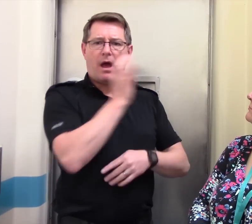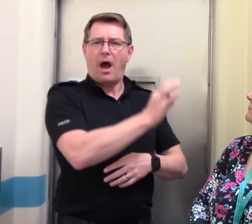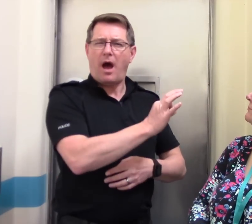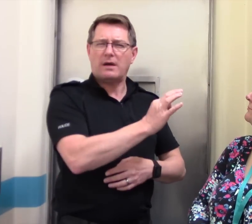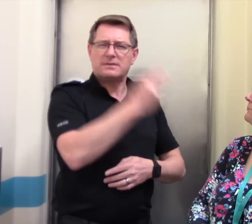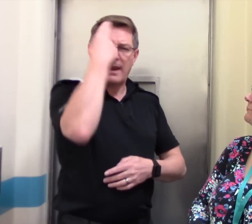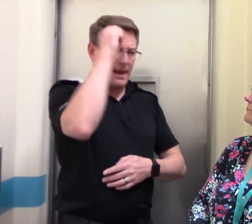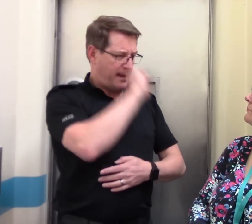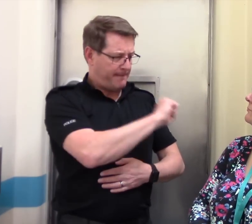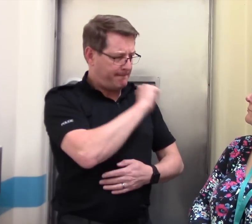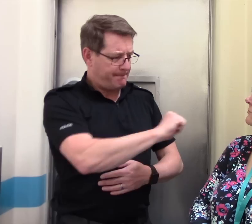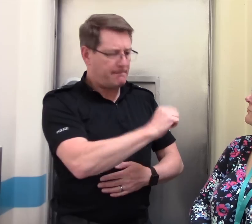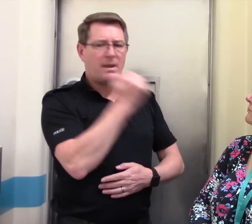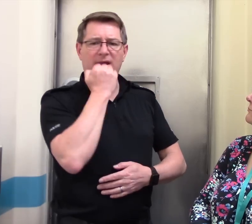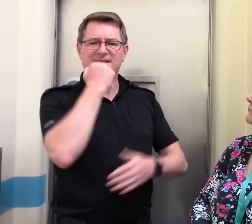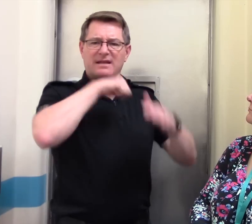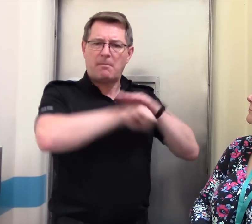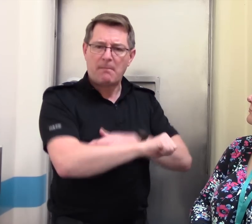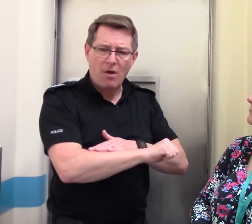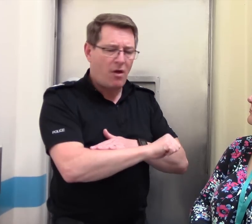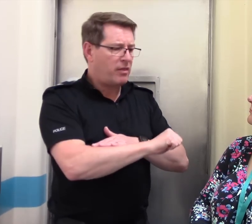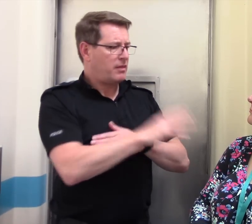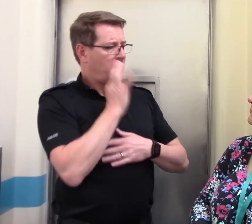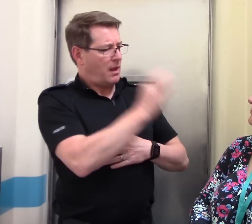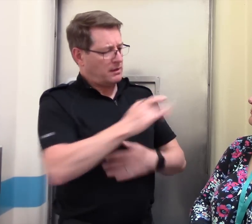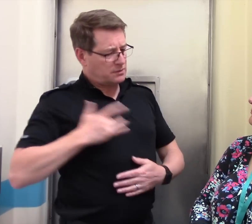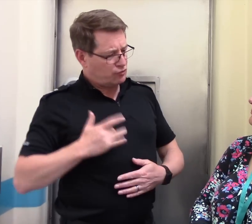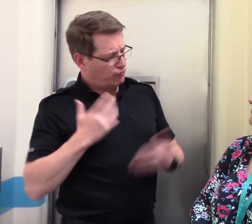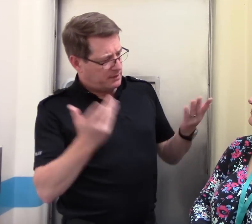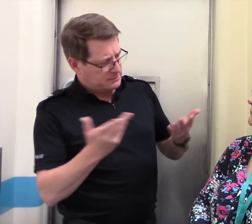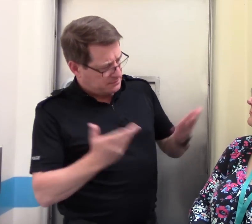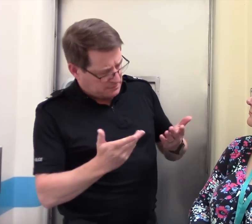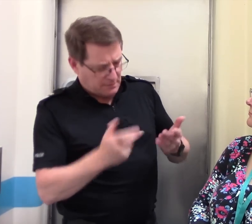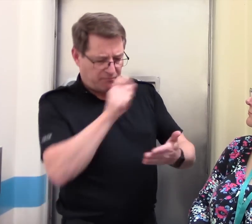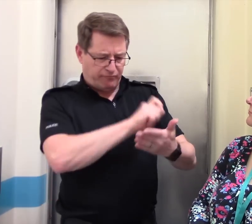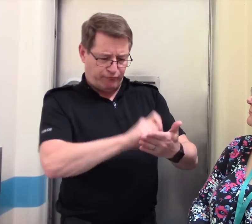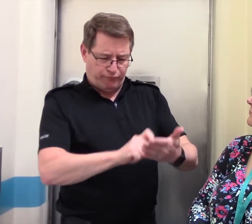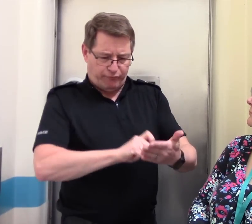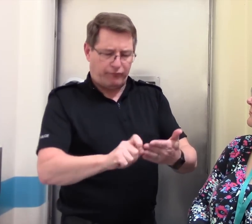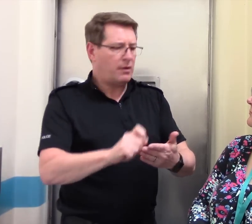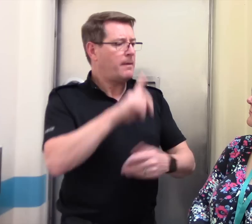like your name date of birth, address, and they recorded that